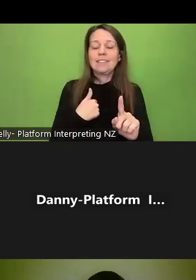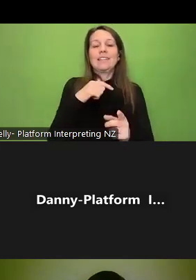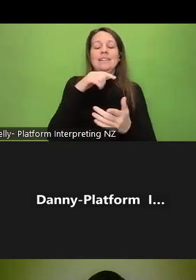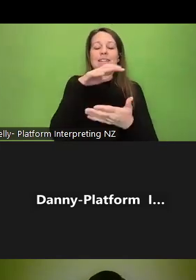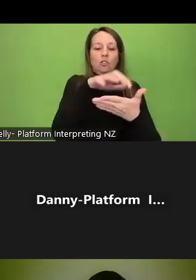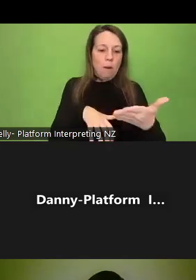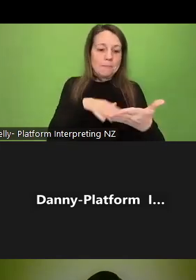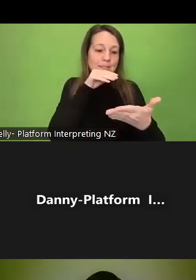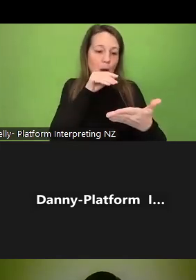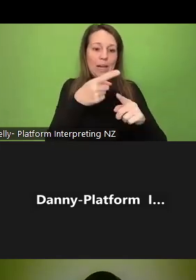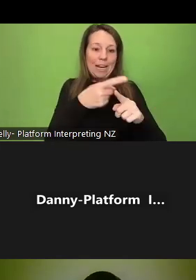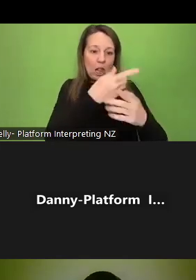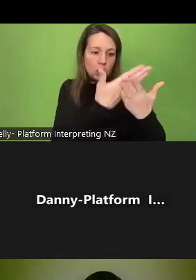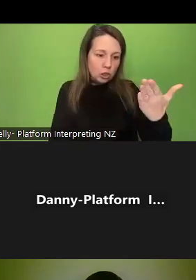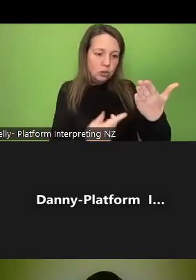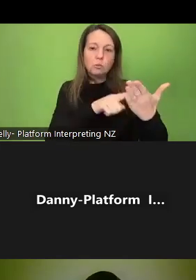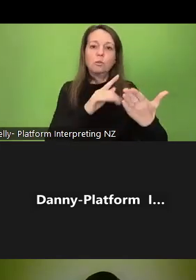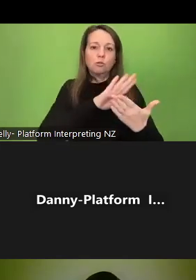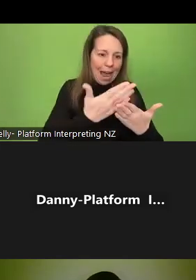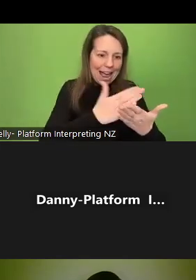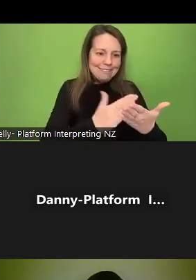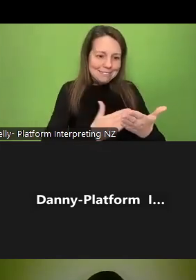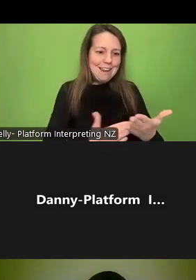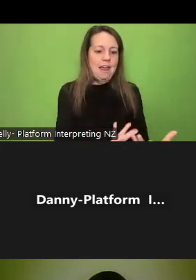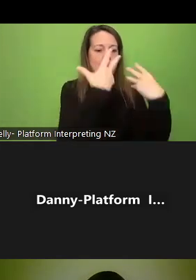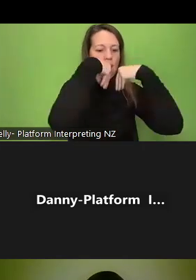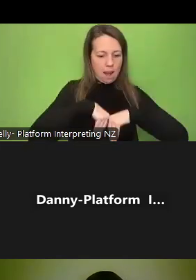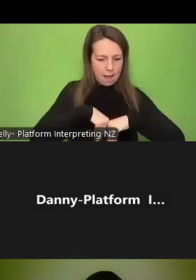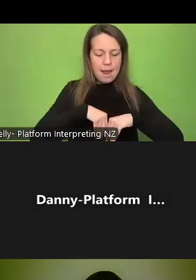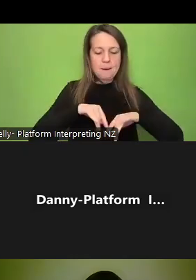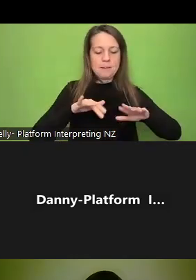in to New Zealand Sign Language for the Deaf audience members.